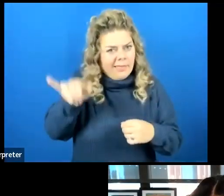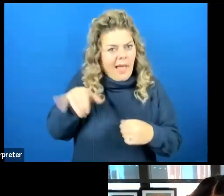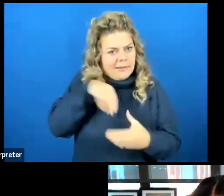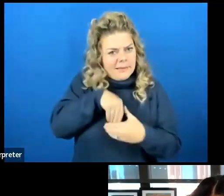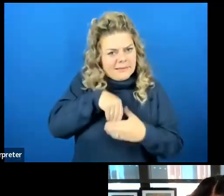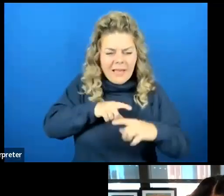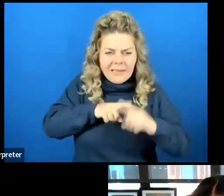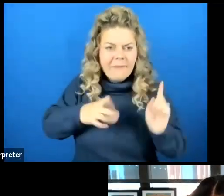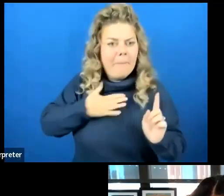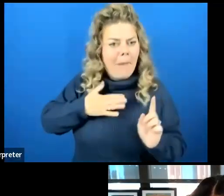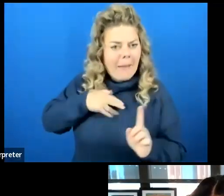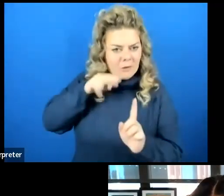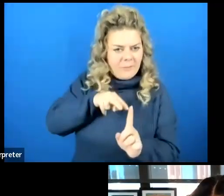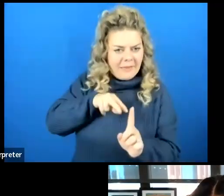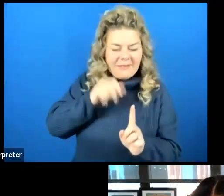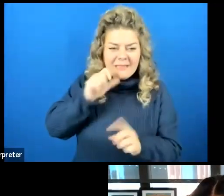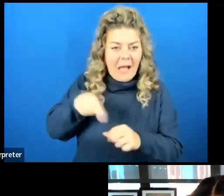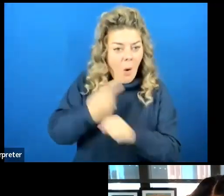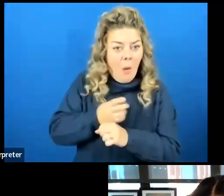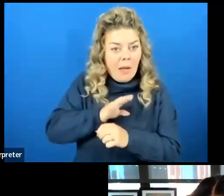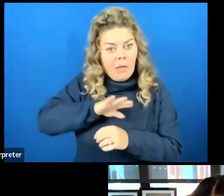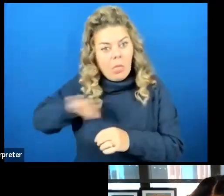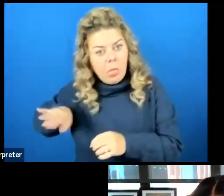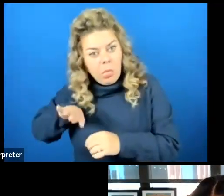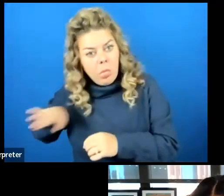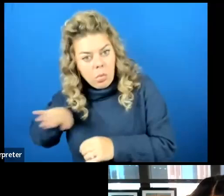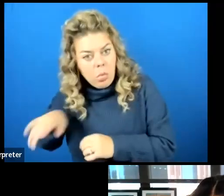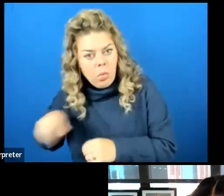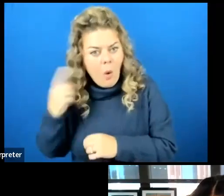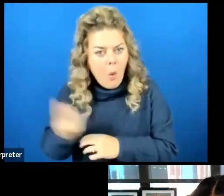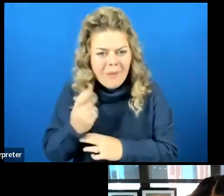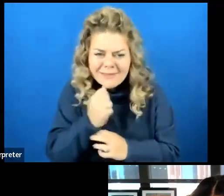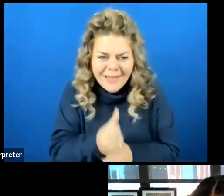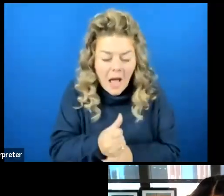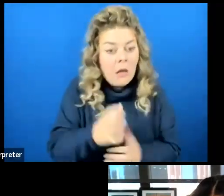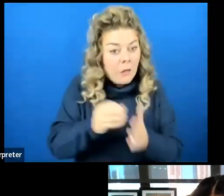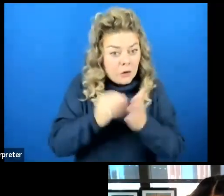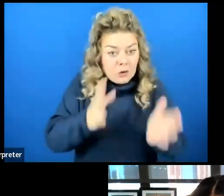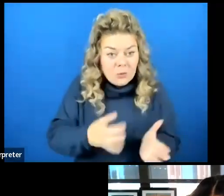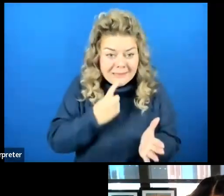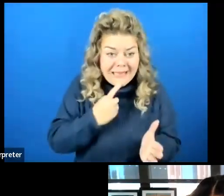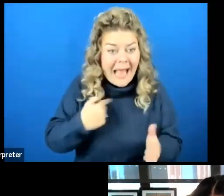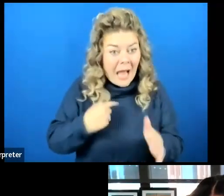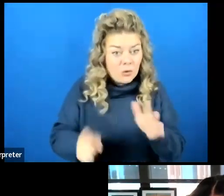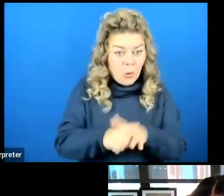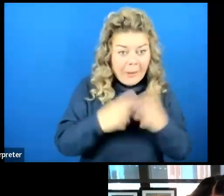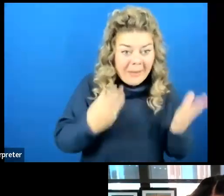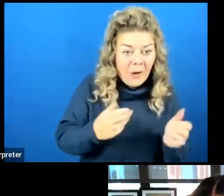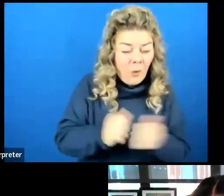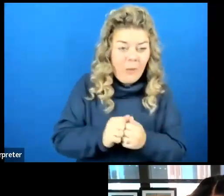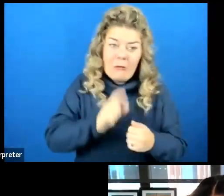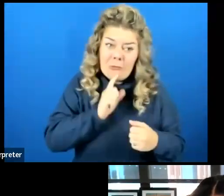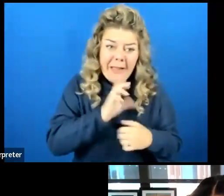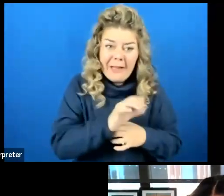and that's what we hear from our faculty and that's what we hear from our staff. Our students actually say, I came here with really conservative beliefs about X